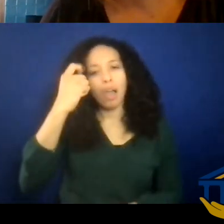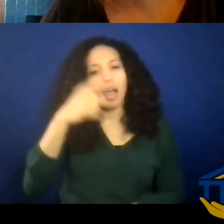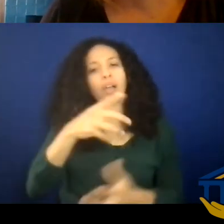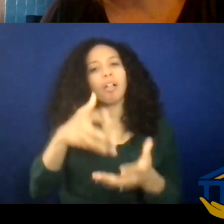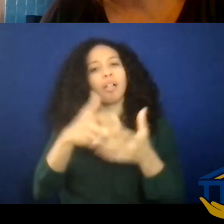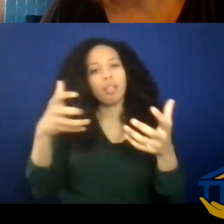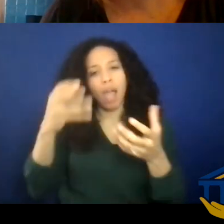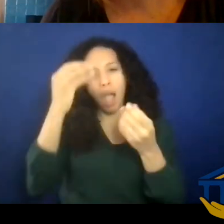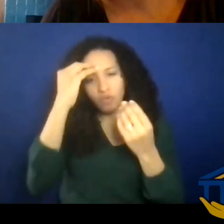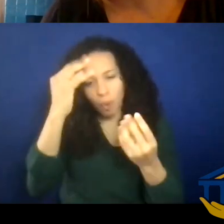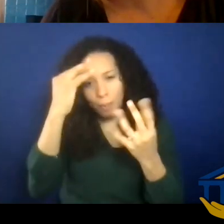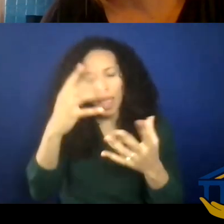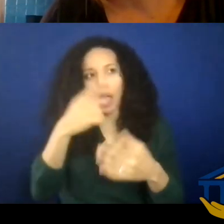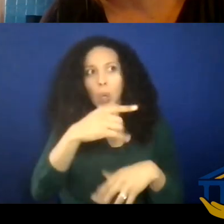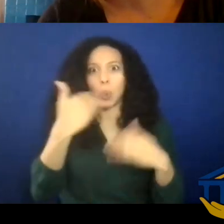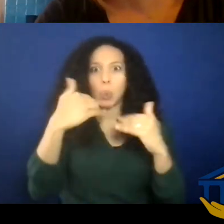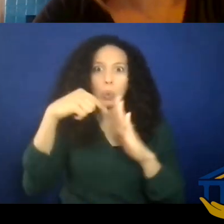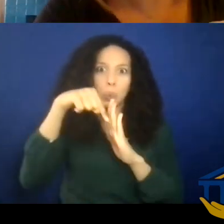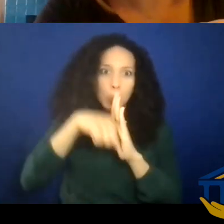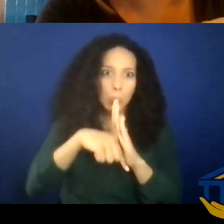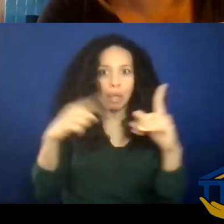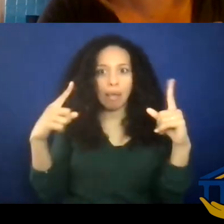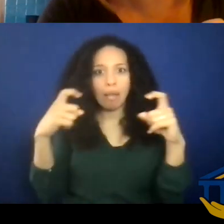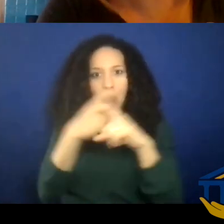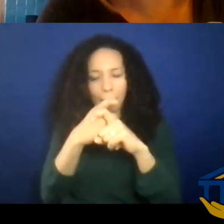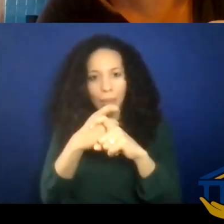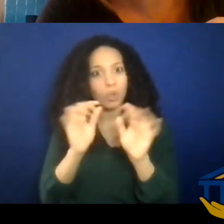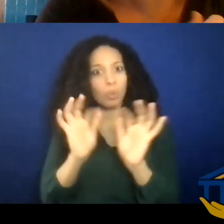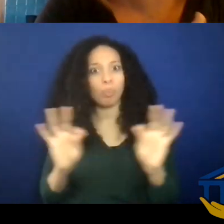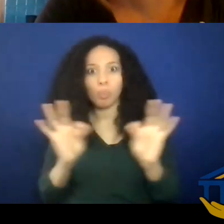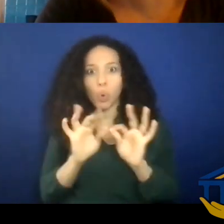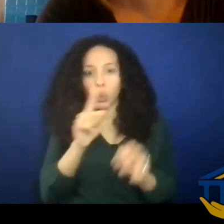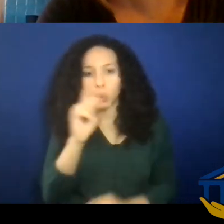for you to have this, and to be, you know, somewhat familiar that these procedures exist.